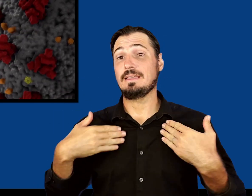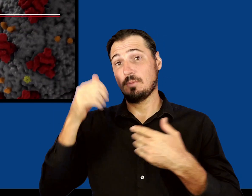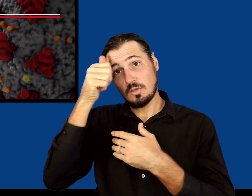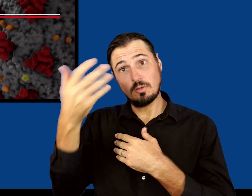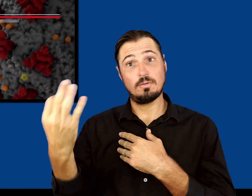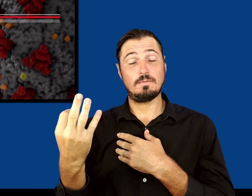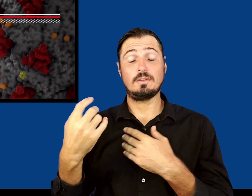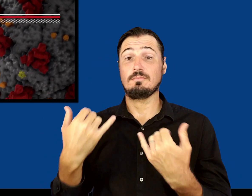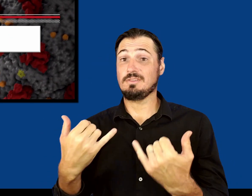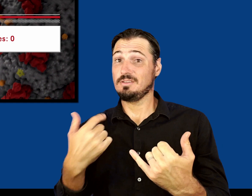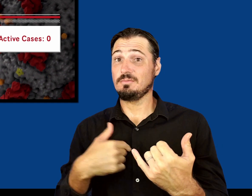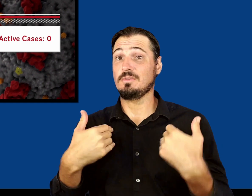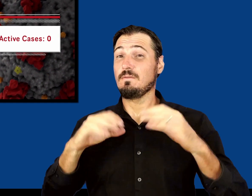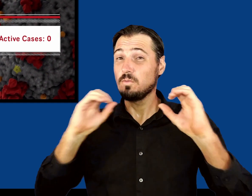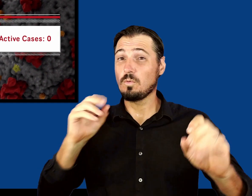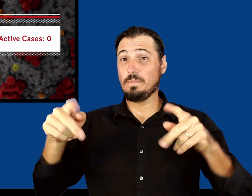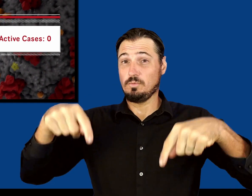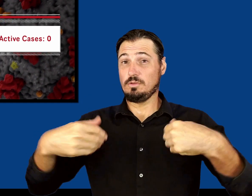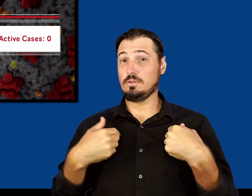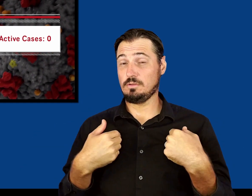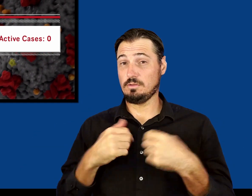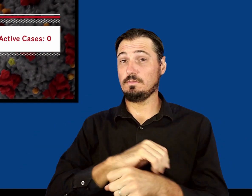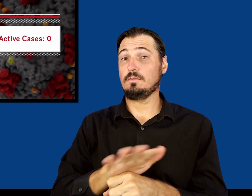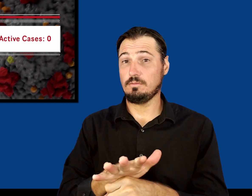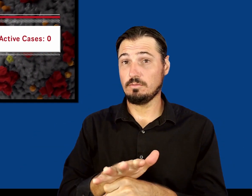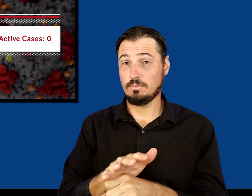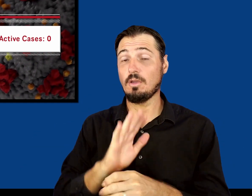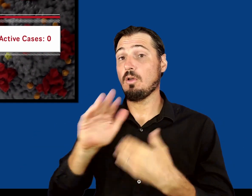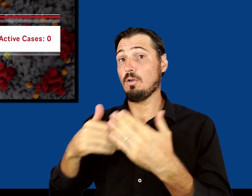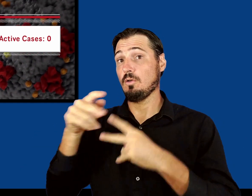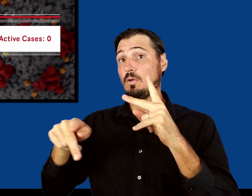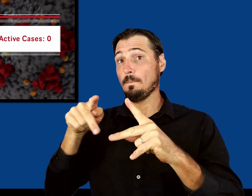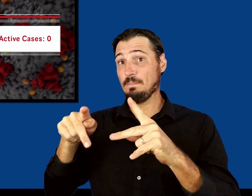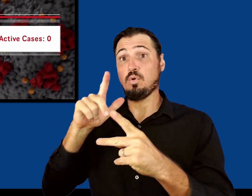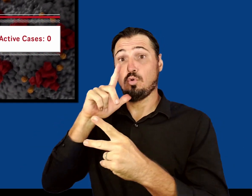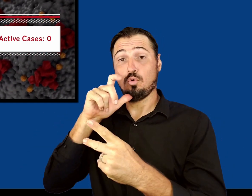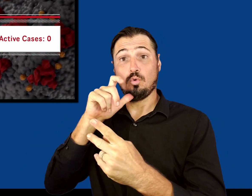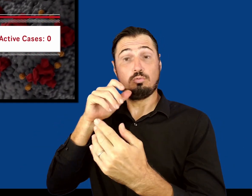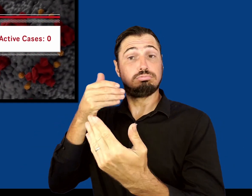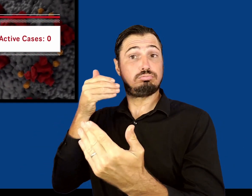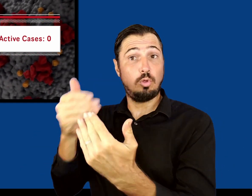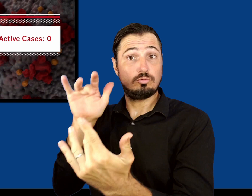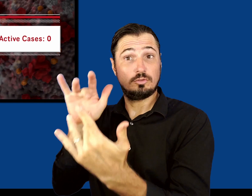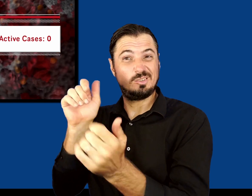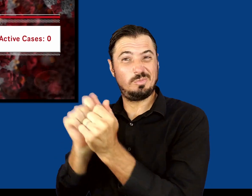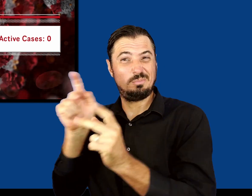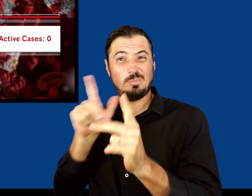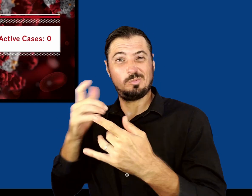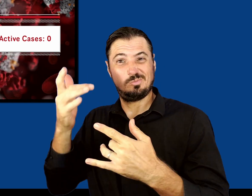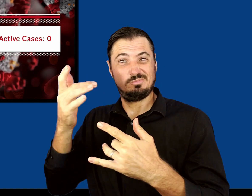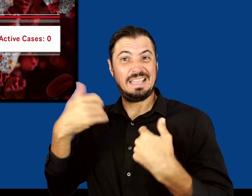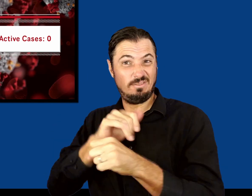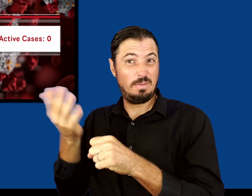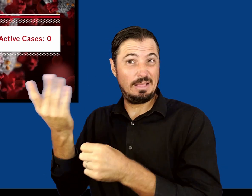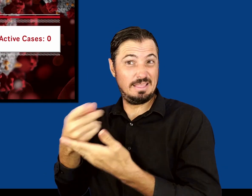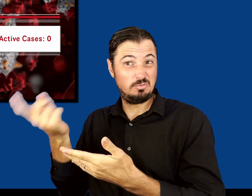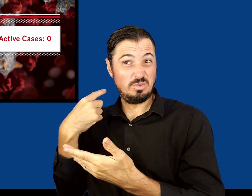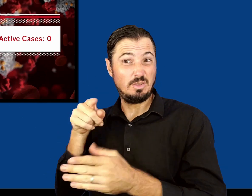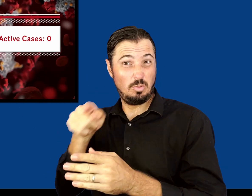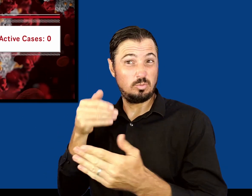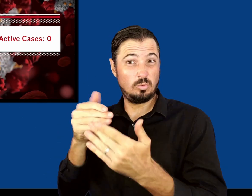We currently have no active cases and all close contacts of last week’s cases have completed quarantine. Our cumulative case count is at 59.